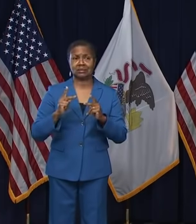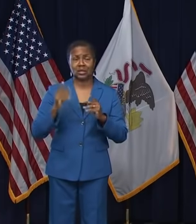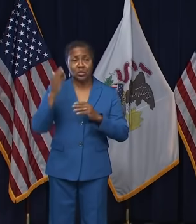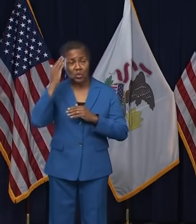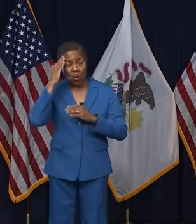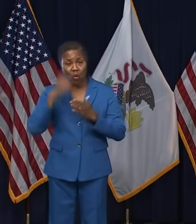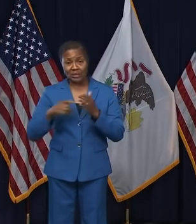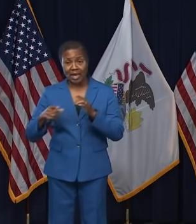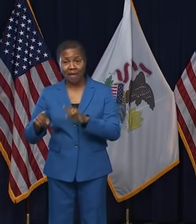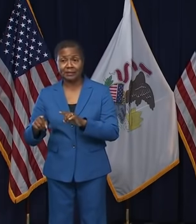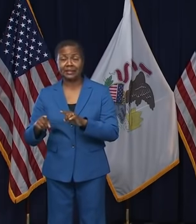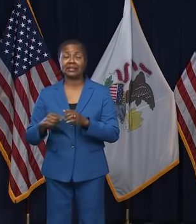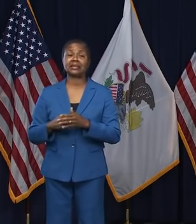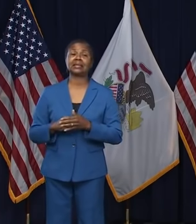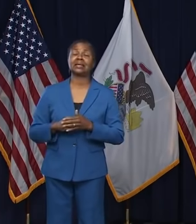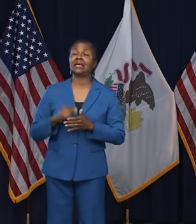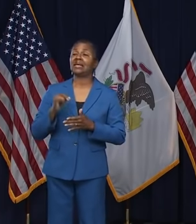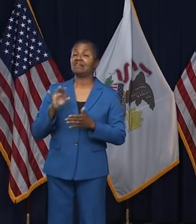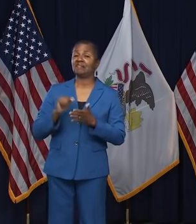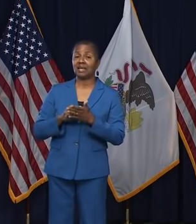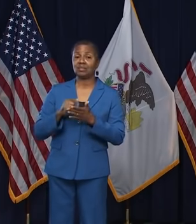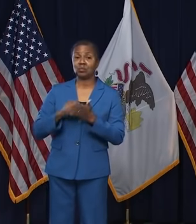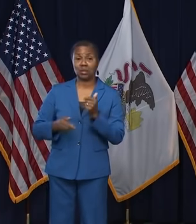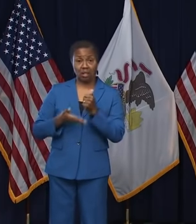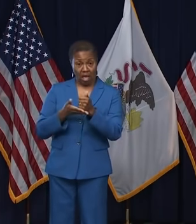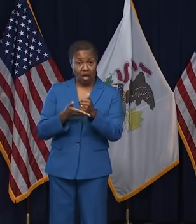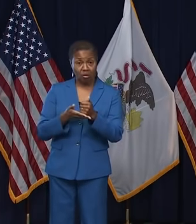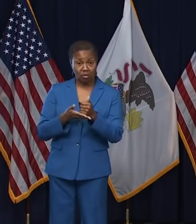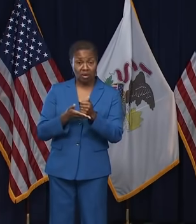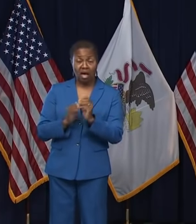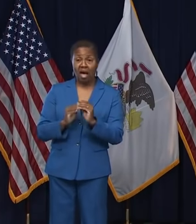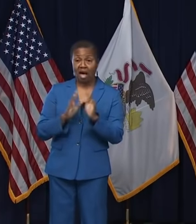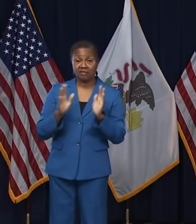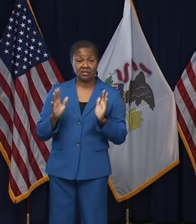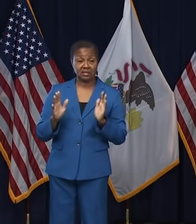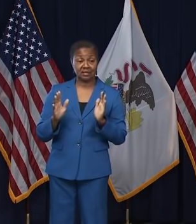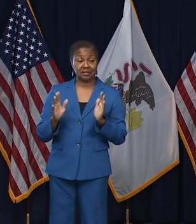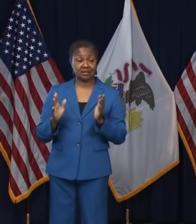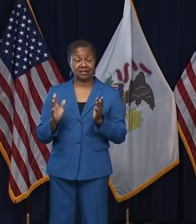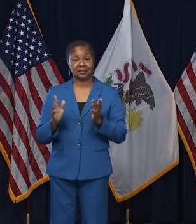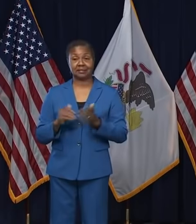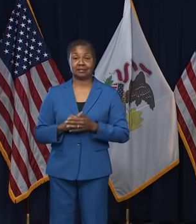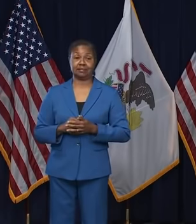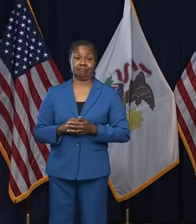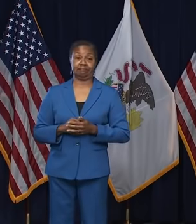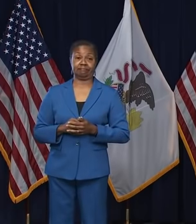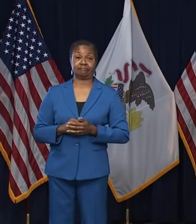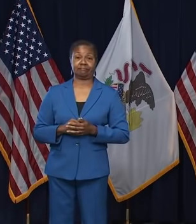the appropriate alarm and make sure that people are educated